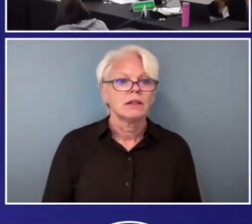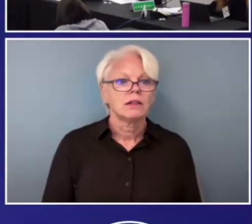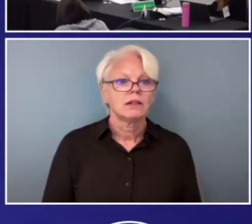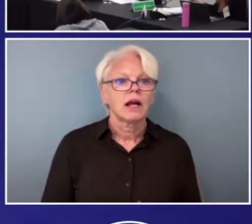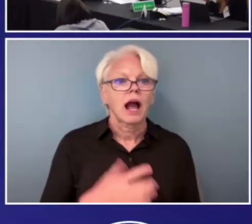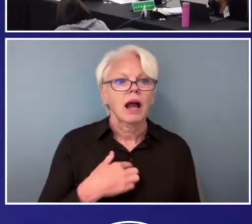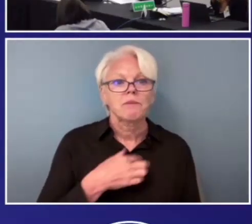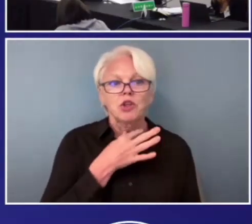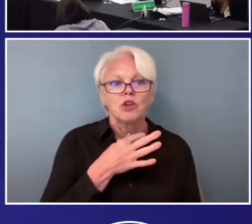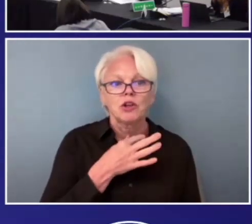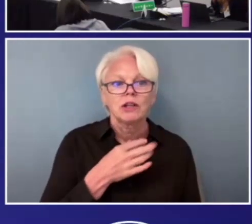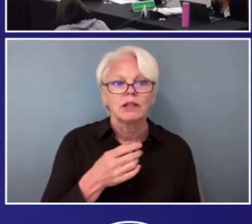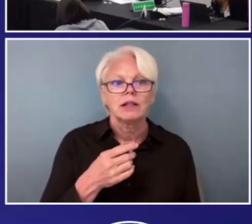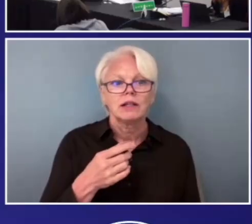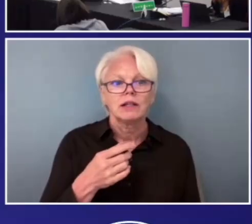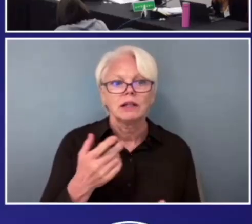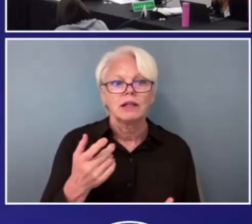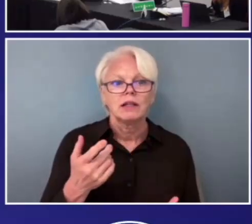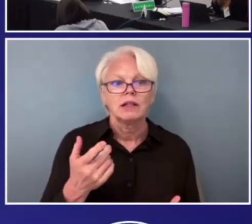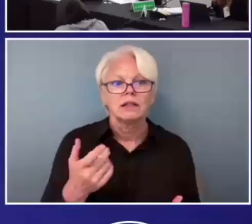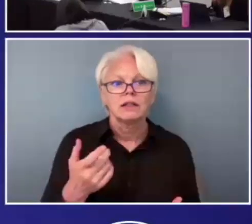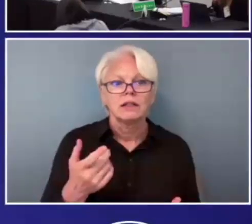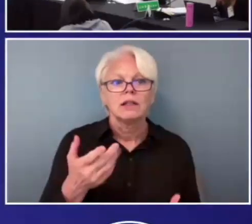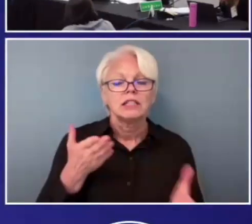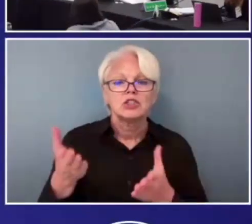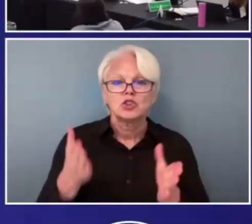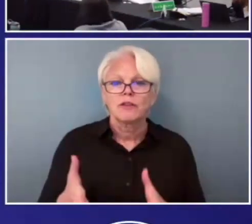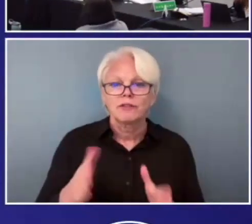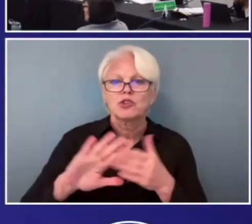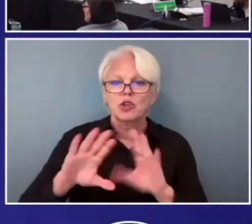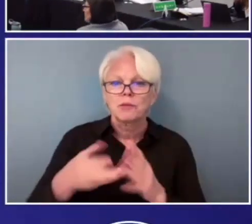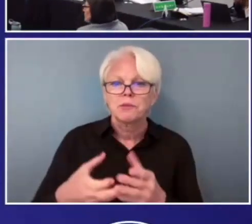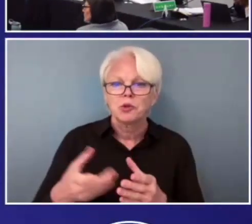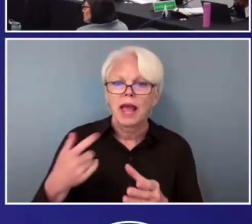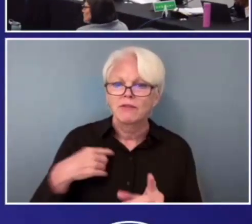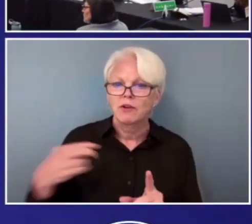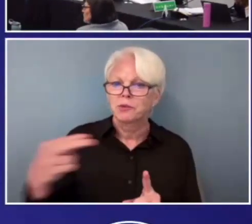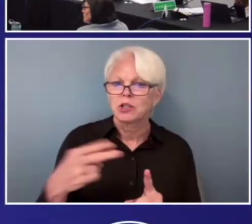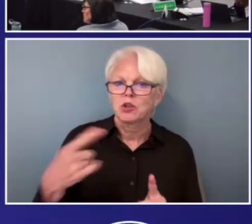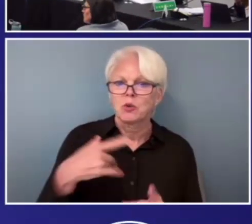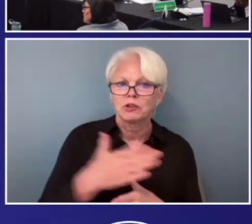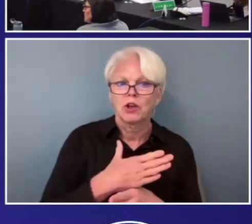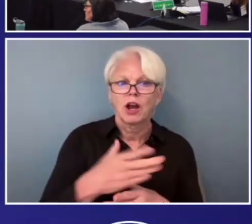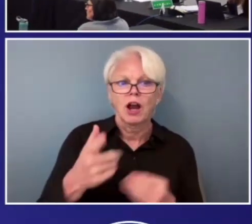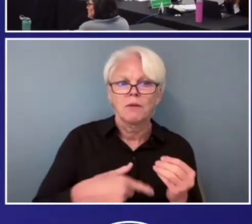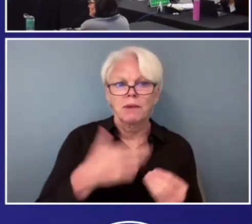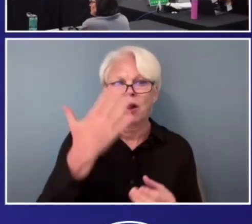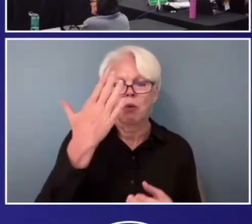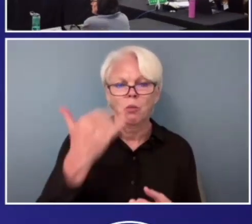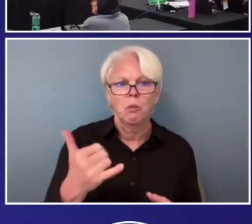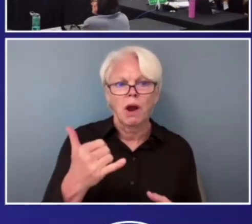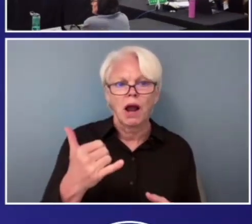is there a perspective from the servicer community that you wanted to share about why that would be -- why you weren't a thumbs up?